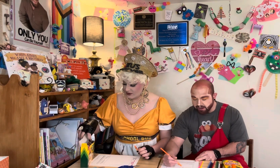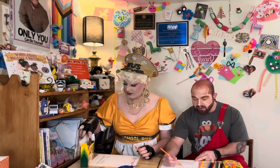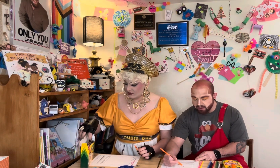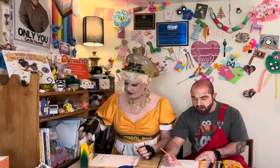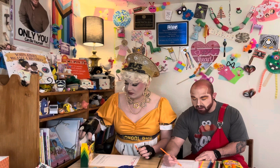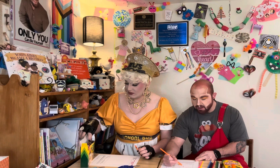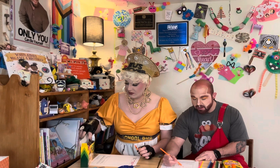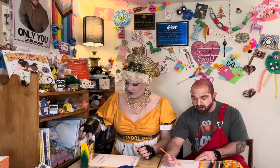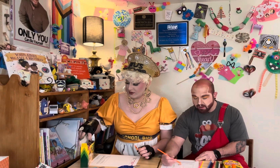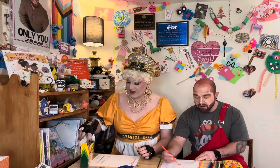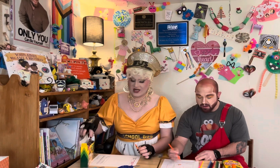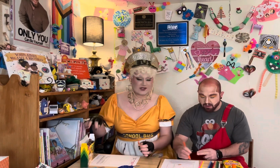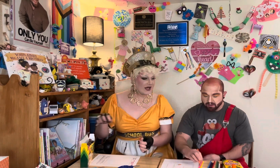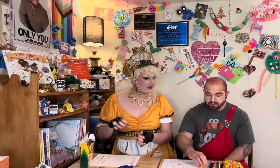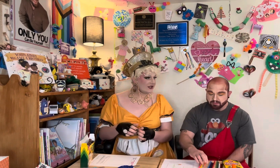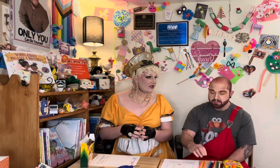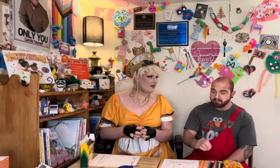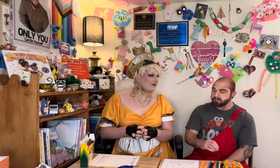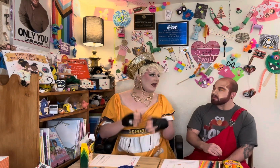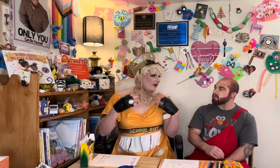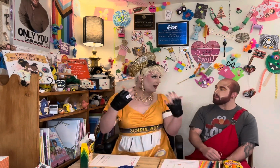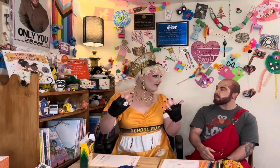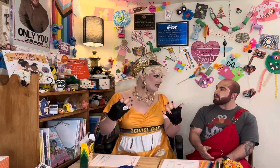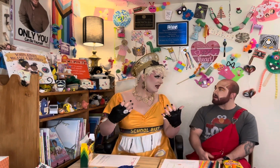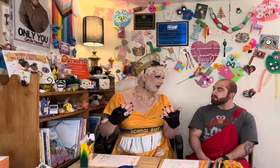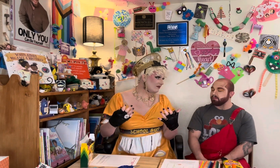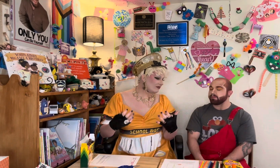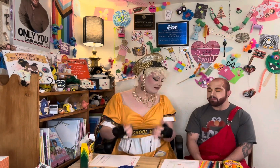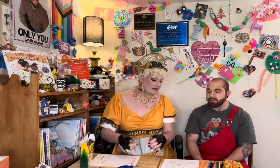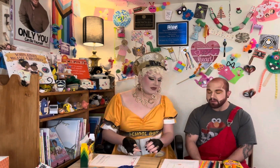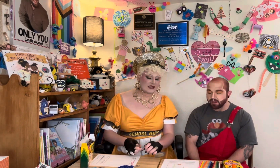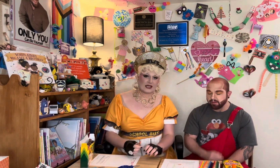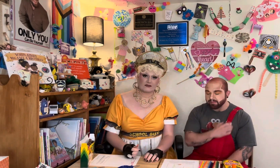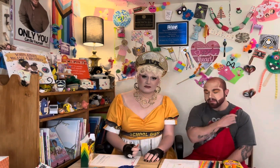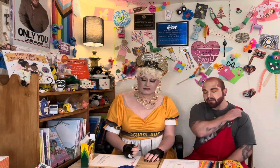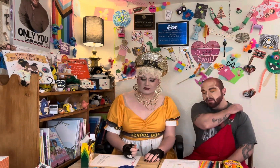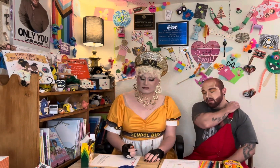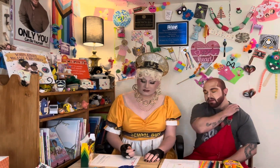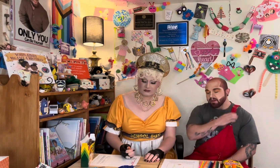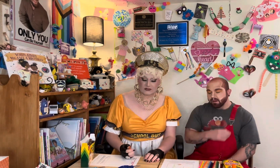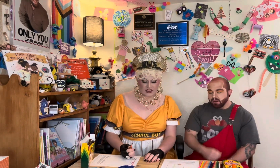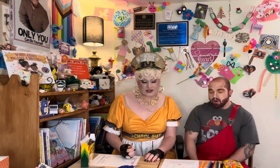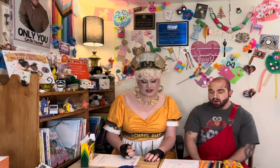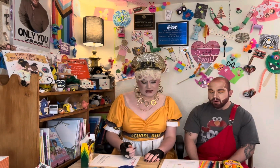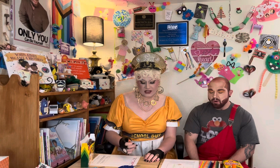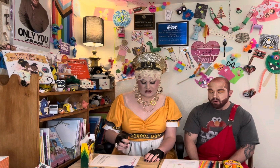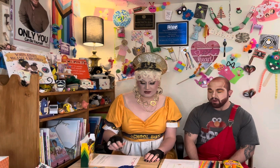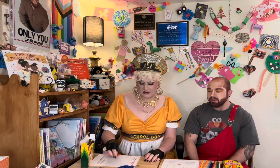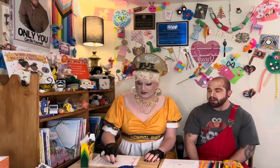I think... CALI: It inspires you to be better every time. Yeah, that's good. That's good. BUSTER: Or to think